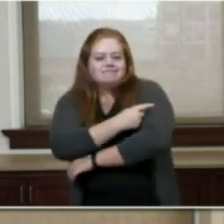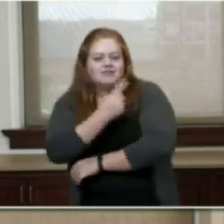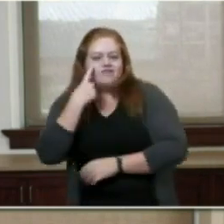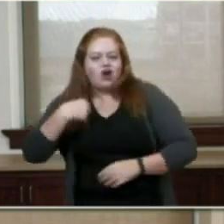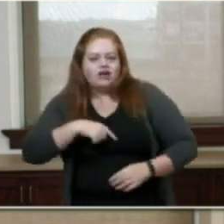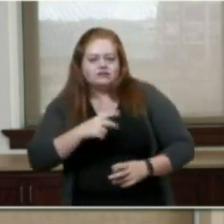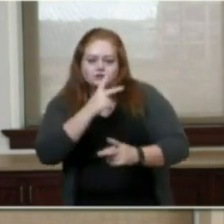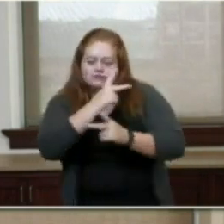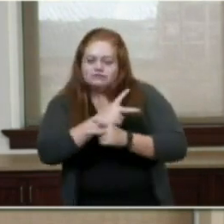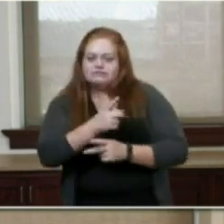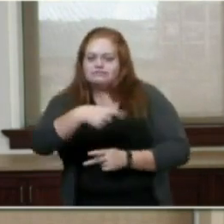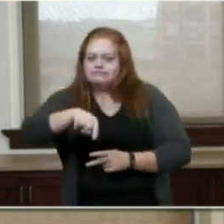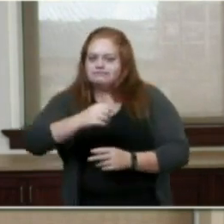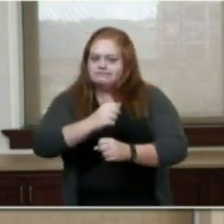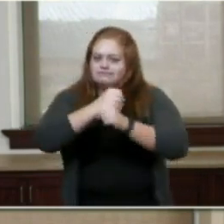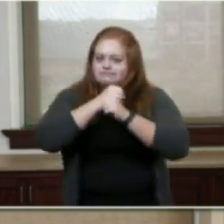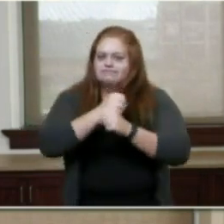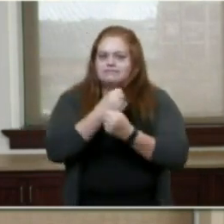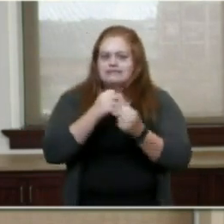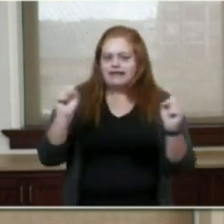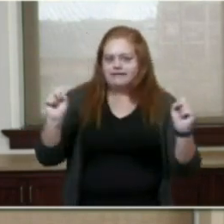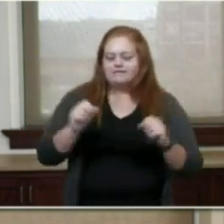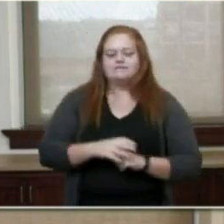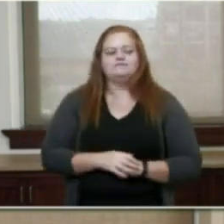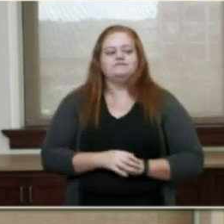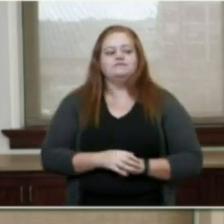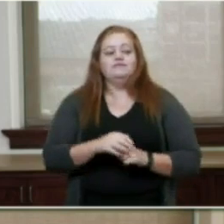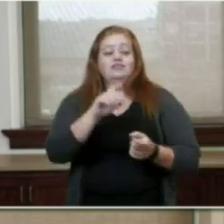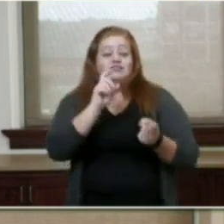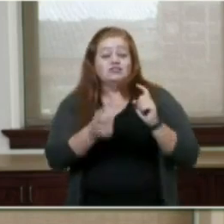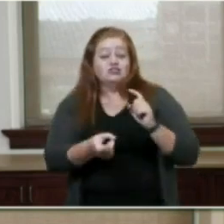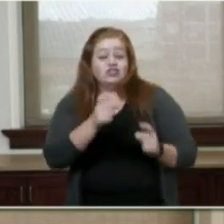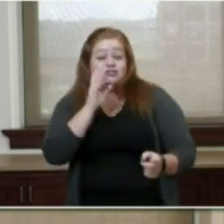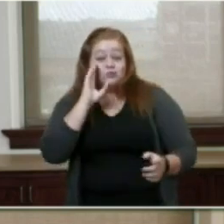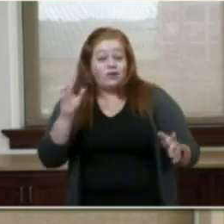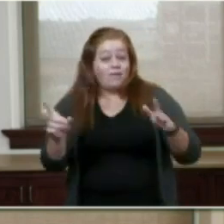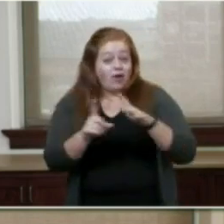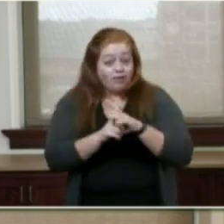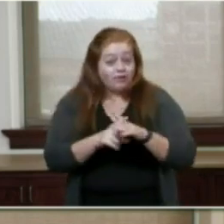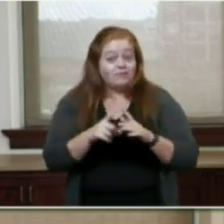these changes in variant and and things happened, it's really been the vaccine